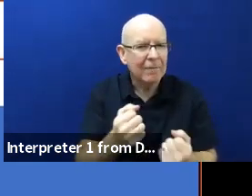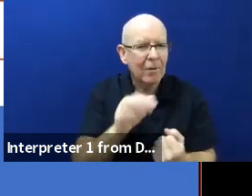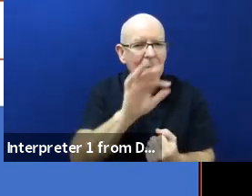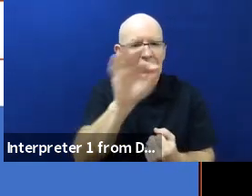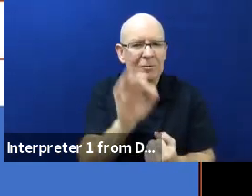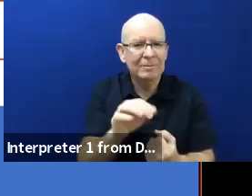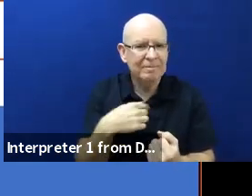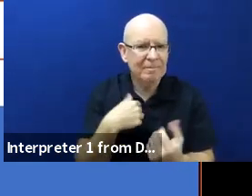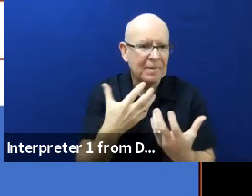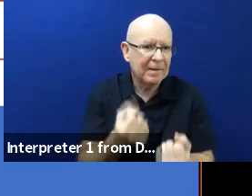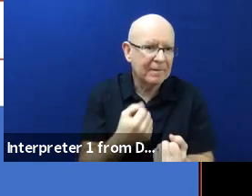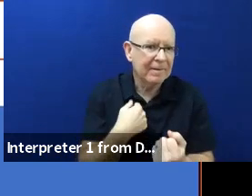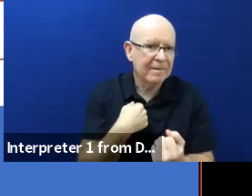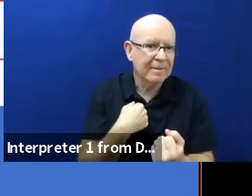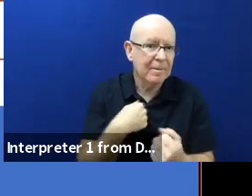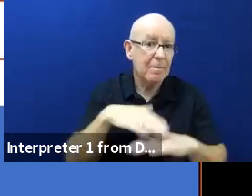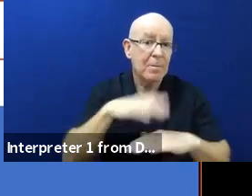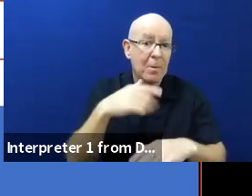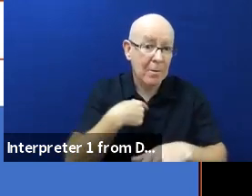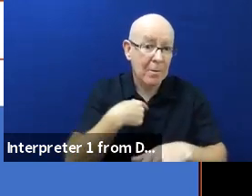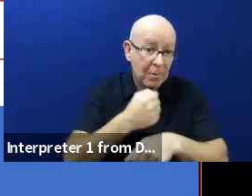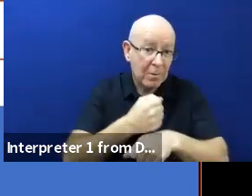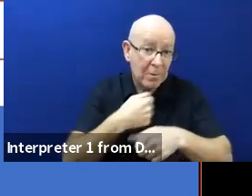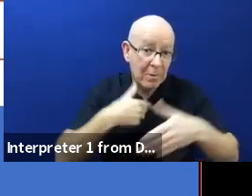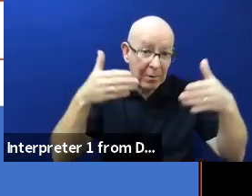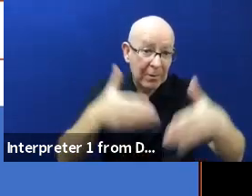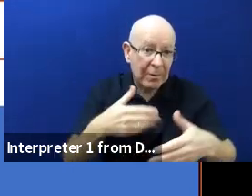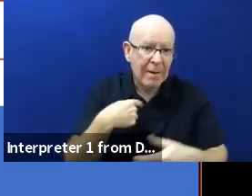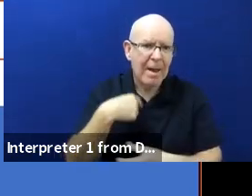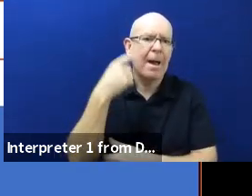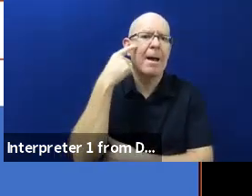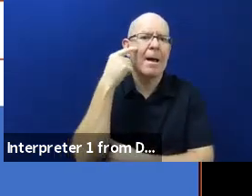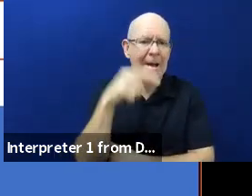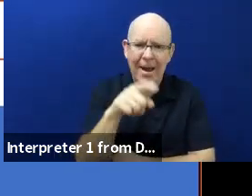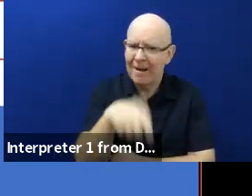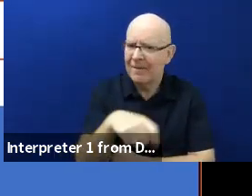persons with disabilities and on the top, you have this set of goods and services